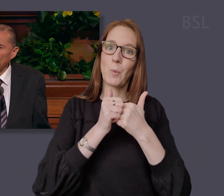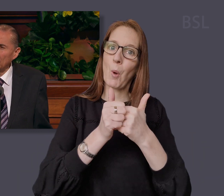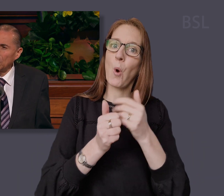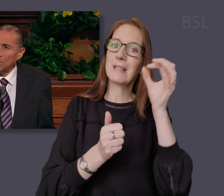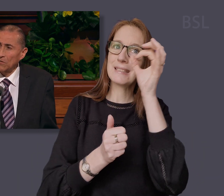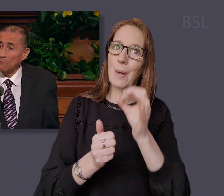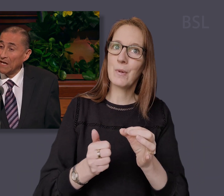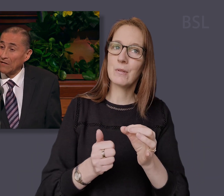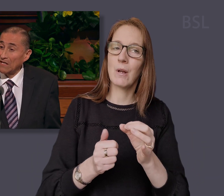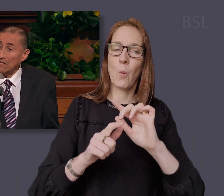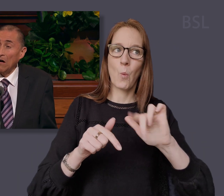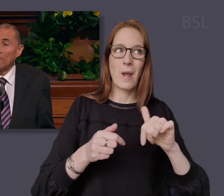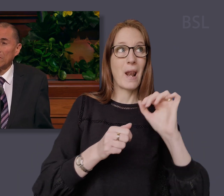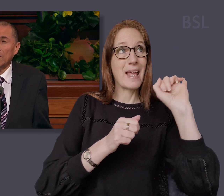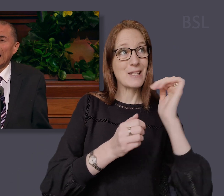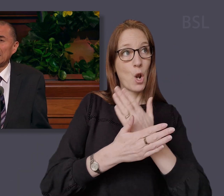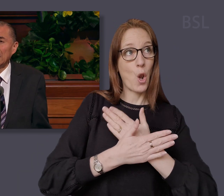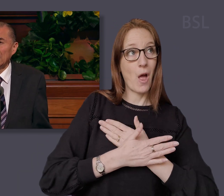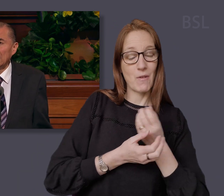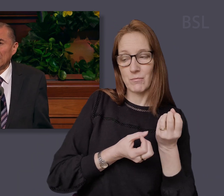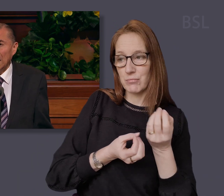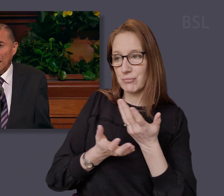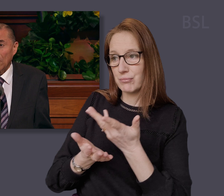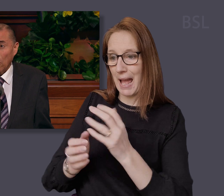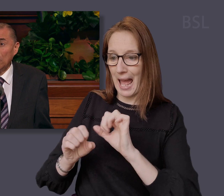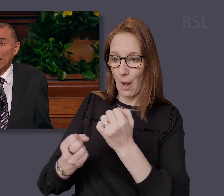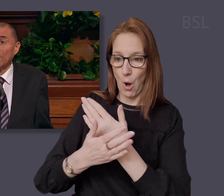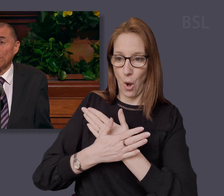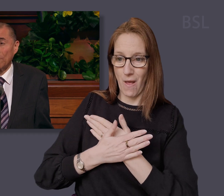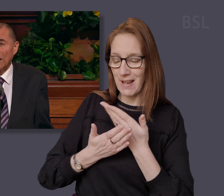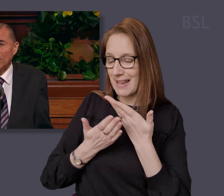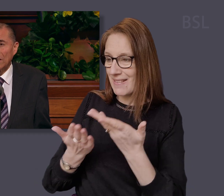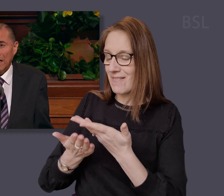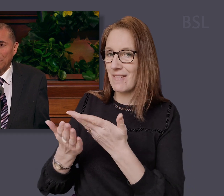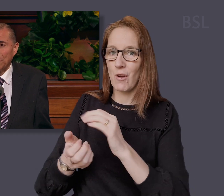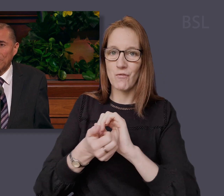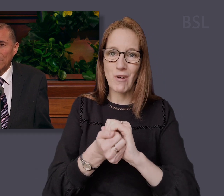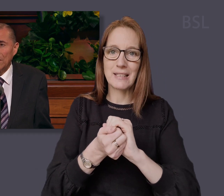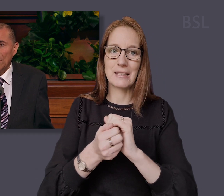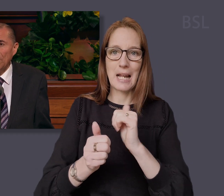Our privilege is to bear His love and to add our own love to friends and neighbours